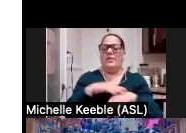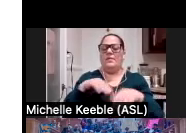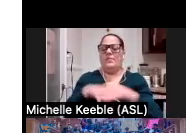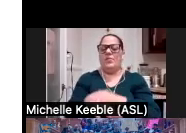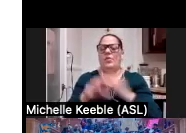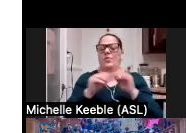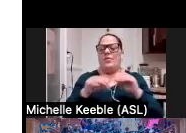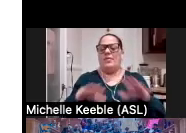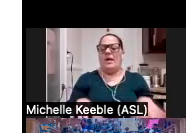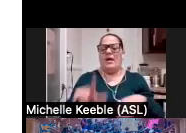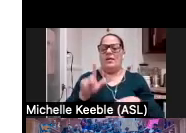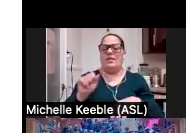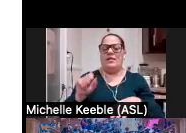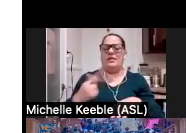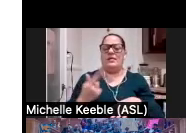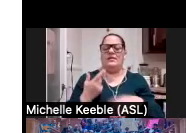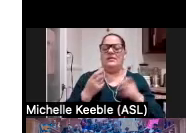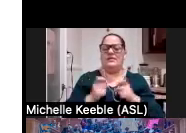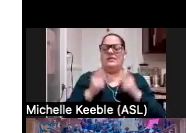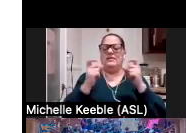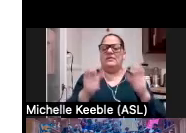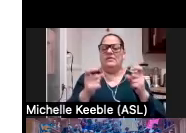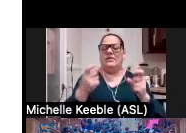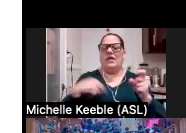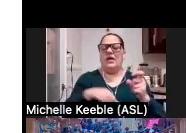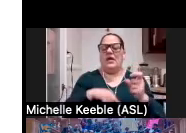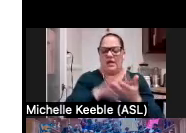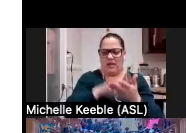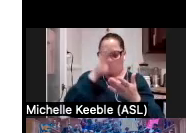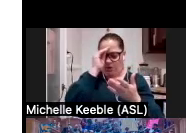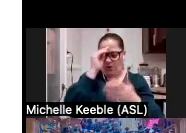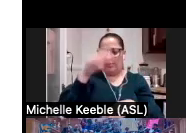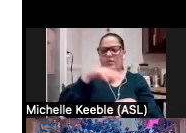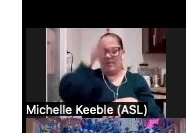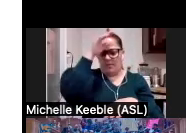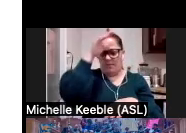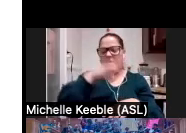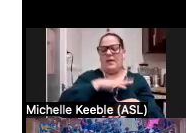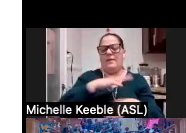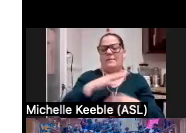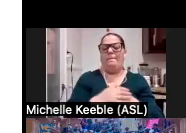have been given the opportunity to become a learned man? A learner. Uh I learned from a